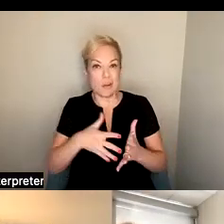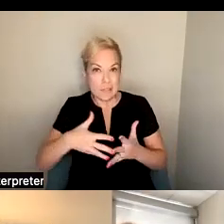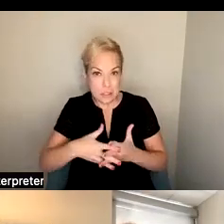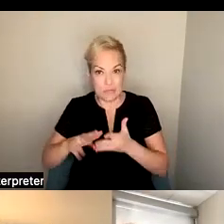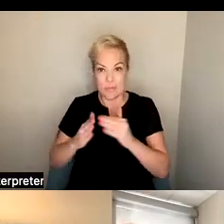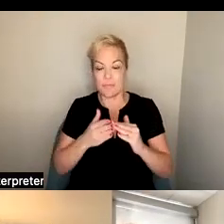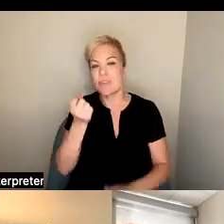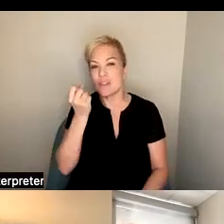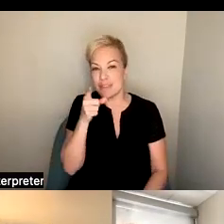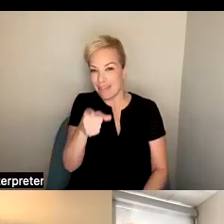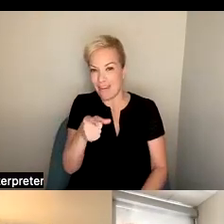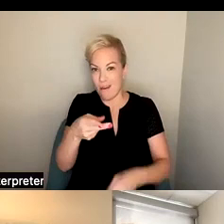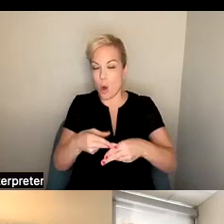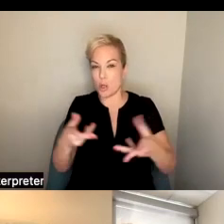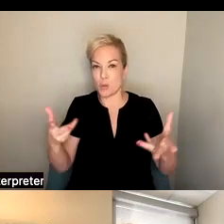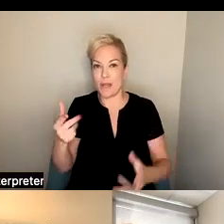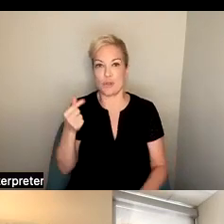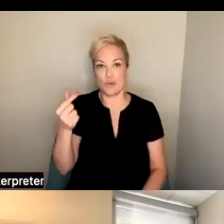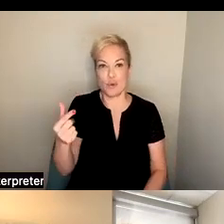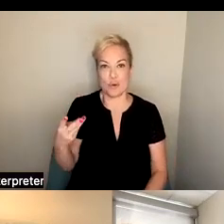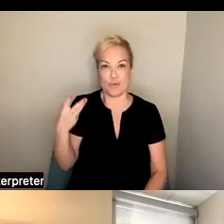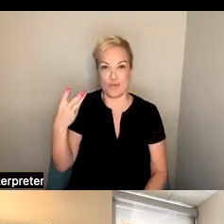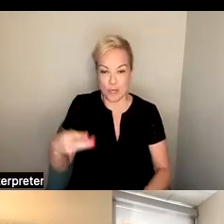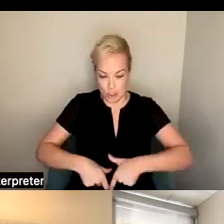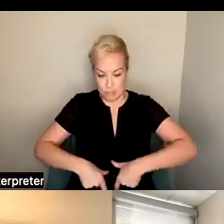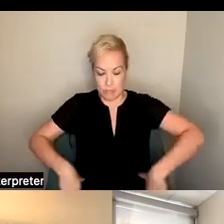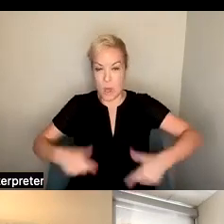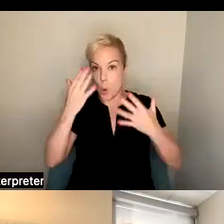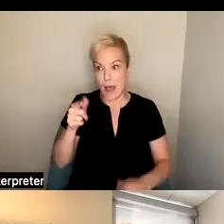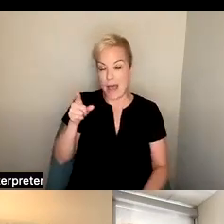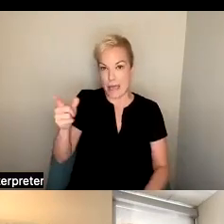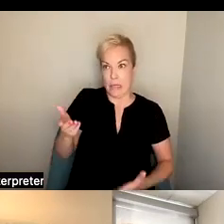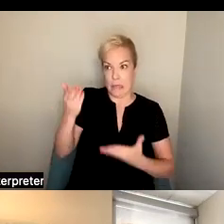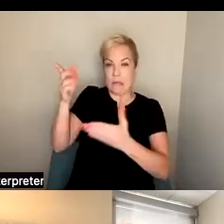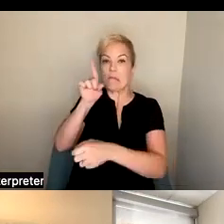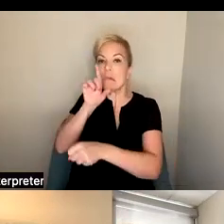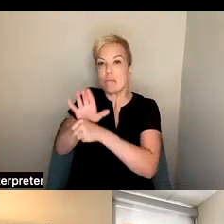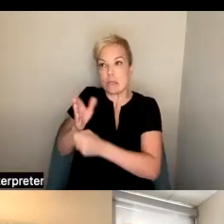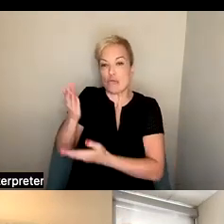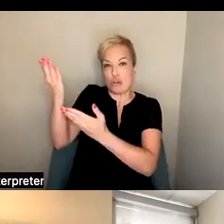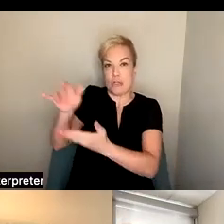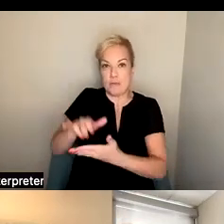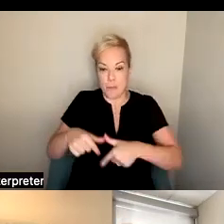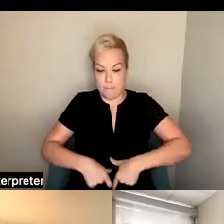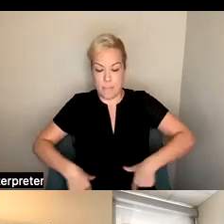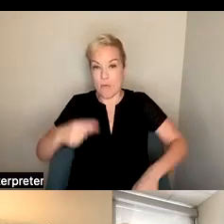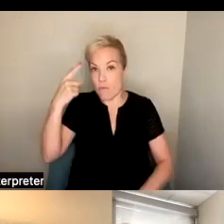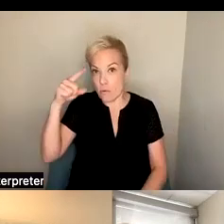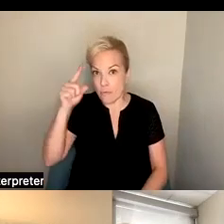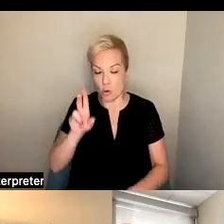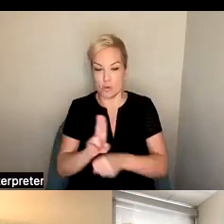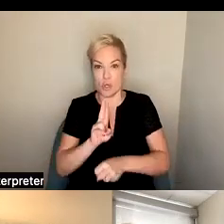belt, where it's- Washington had a commission in order to use our way of remembering things